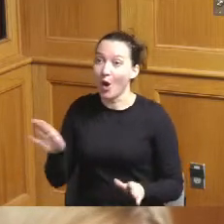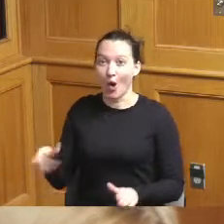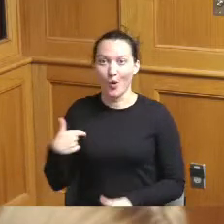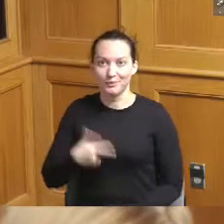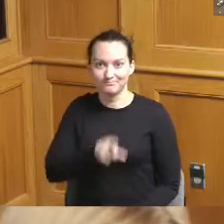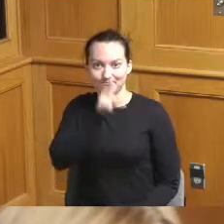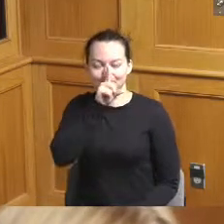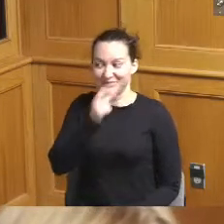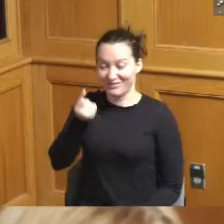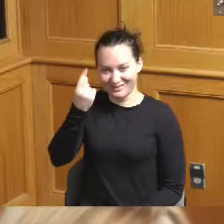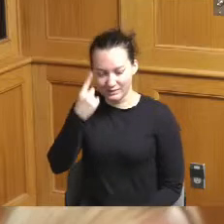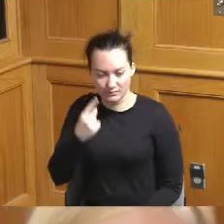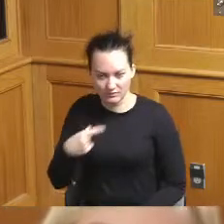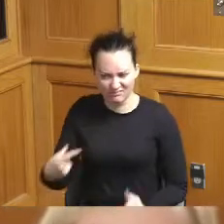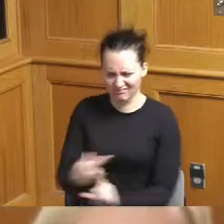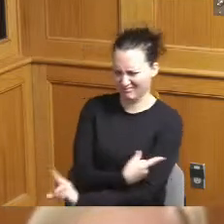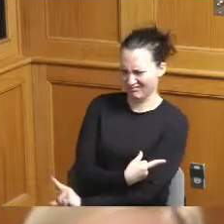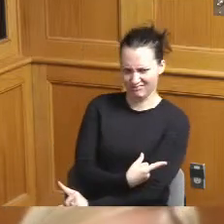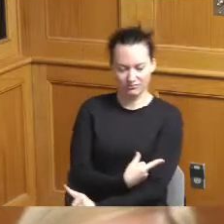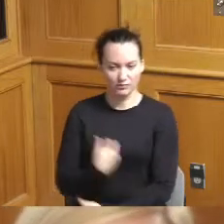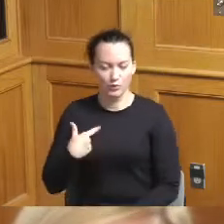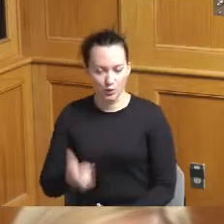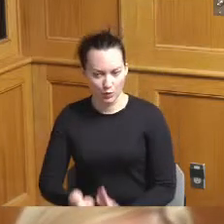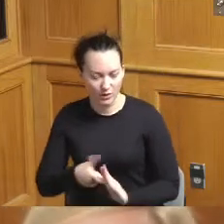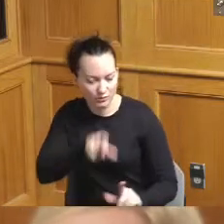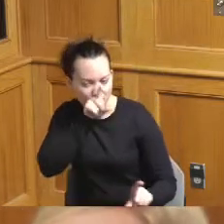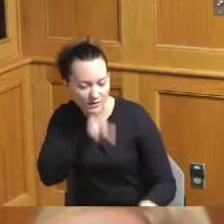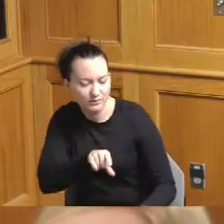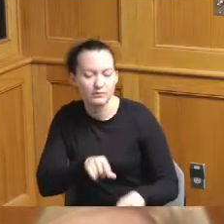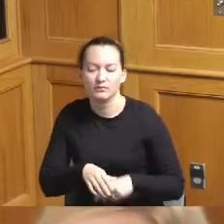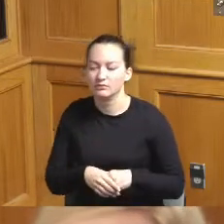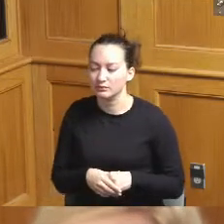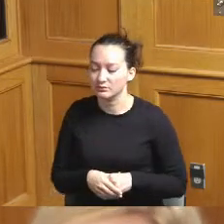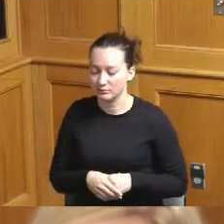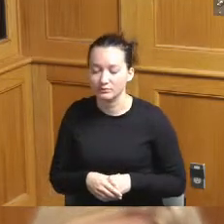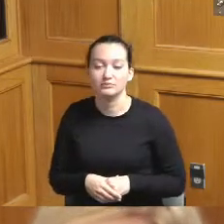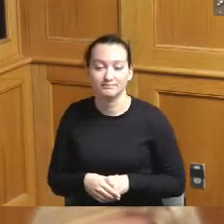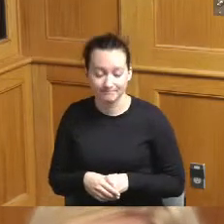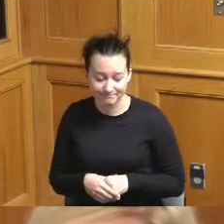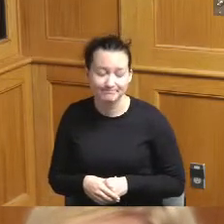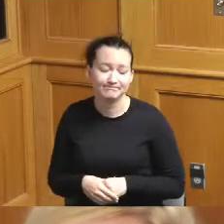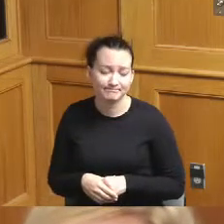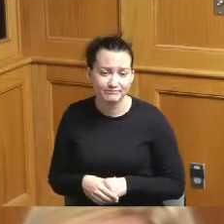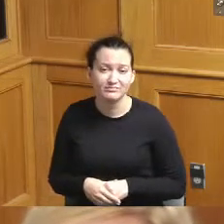whether it makes sense or not we have to respond to that and and it is it is a great tool on our